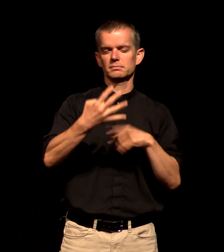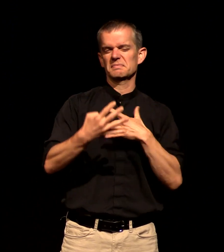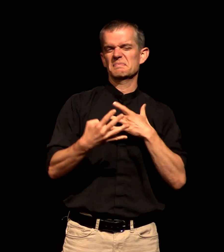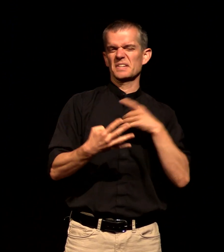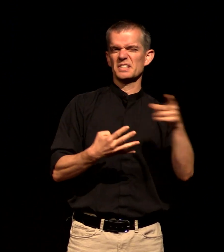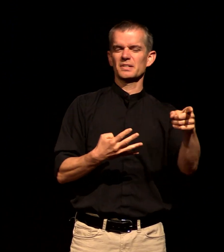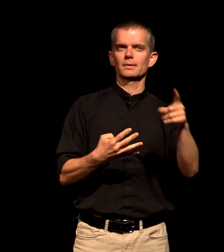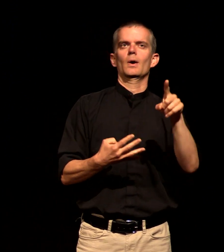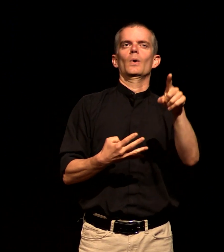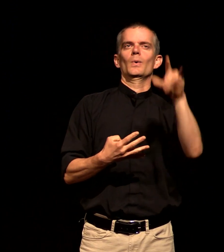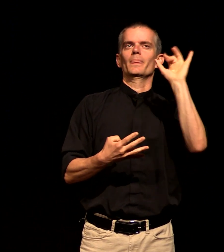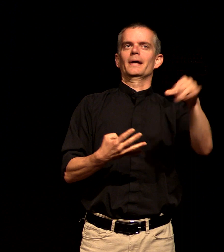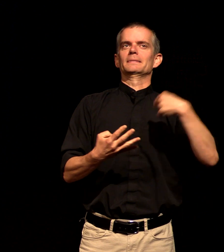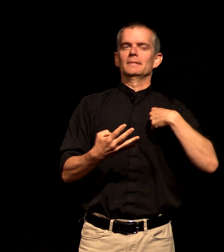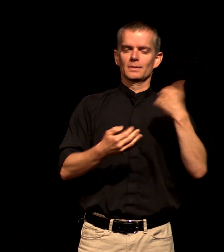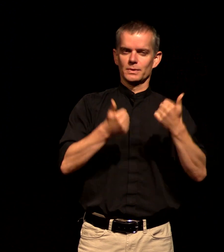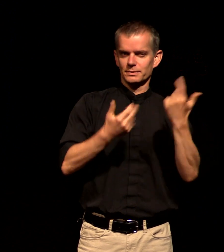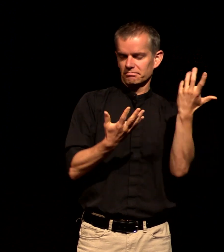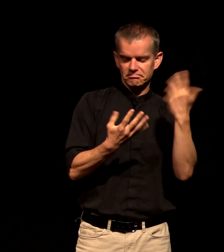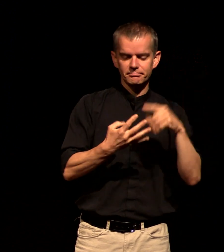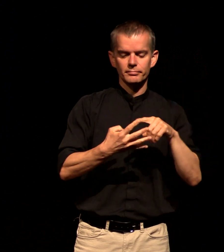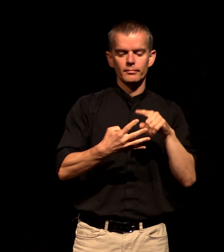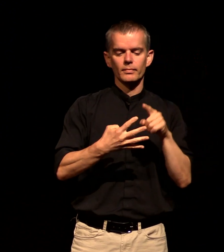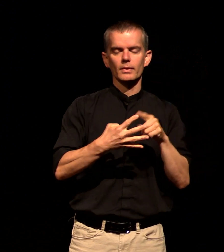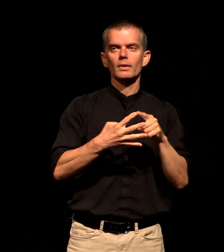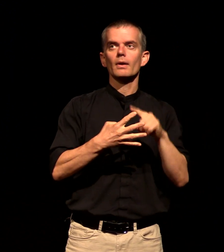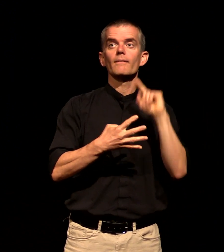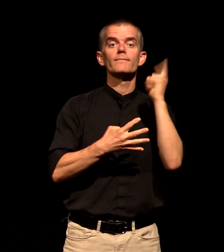guessing you'll relate to so the first one is numbing. Do we have